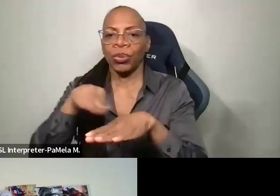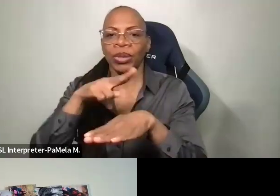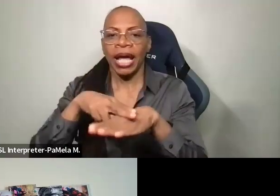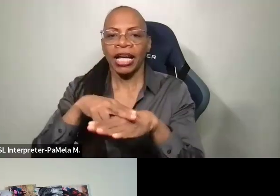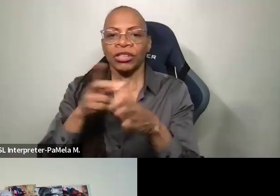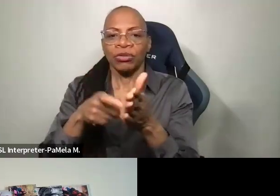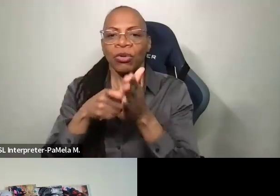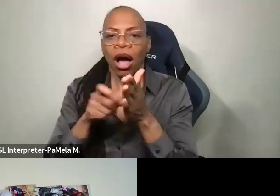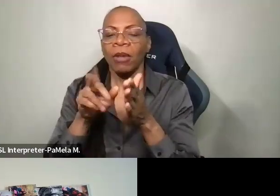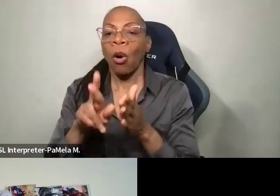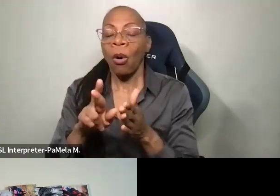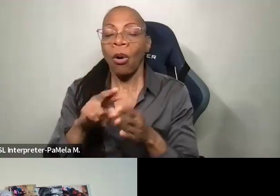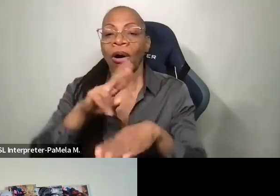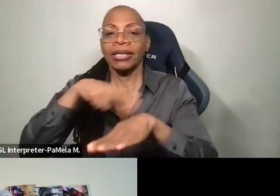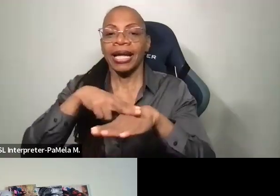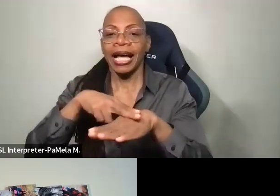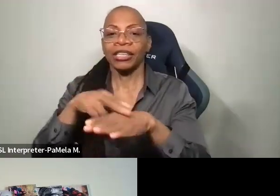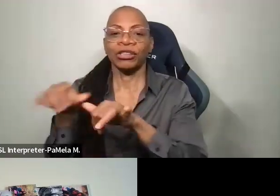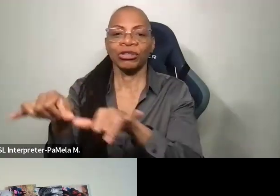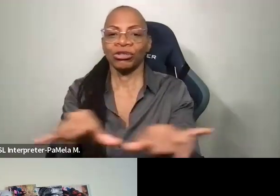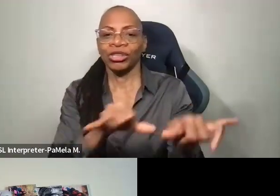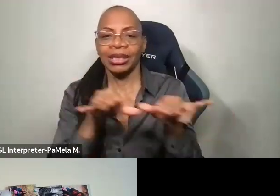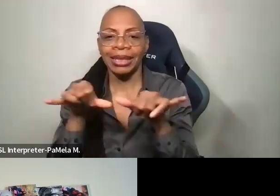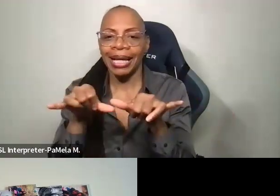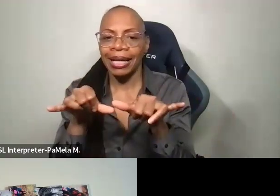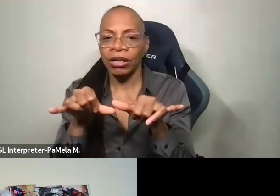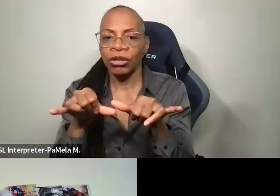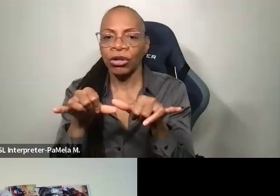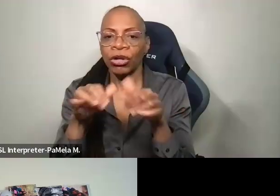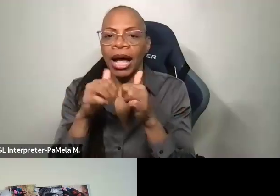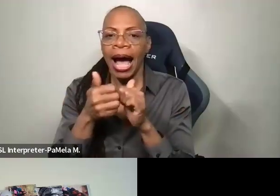or national standard around how PATH-specific data is shared